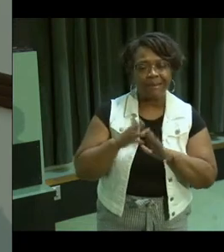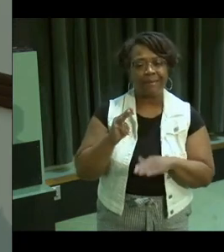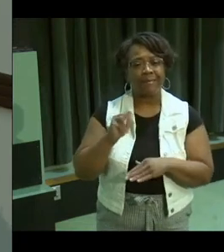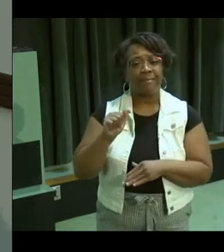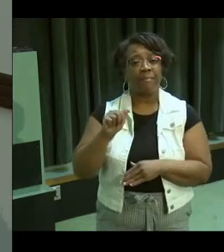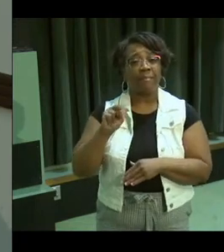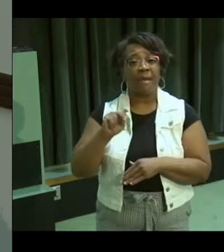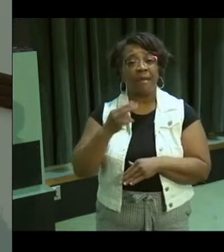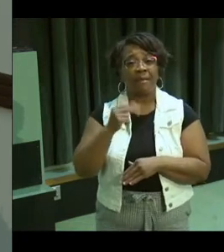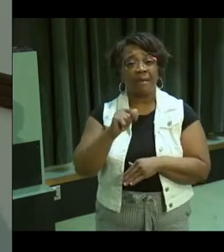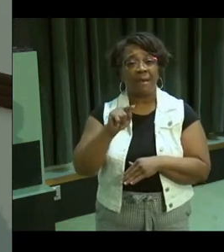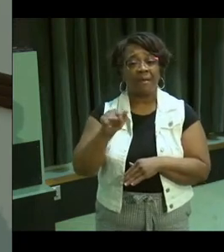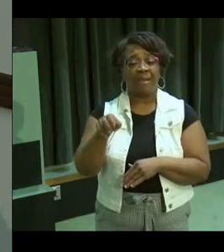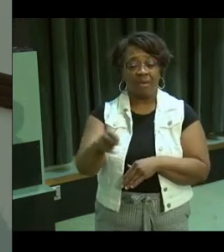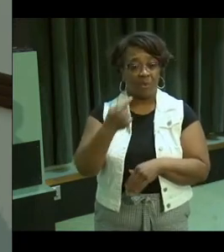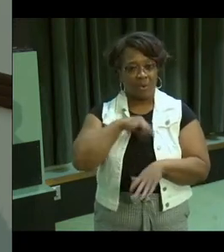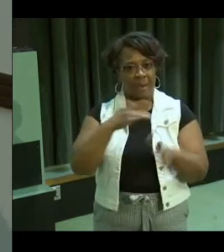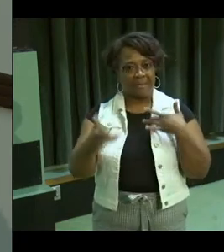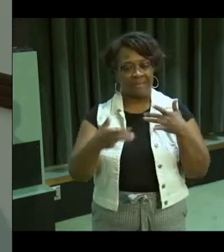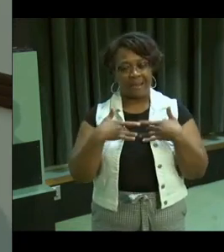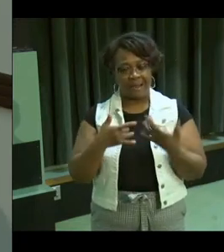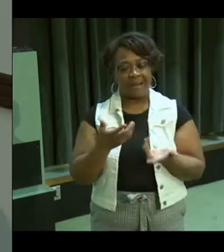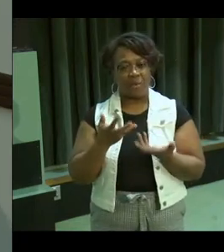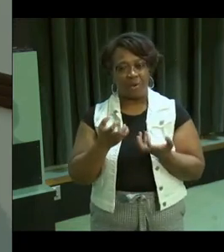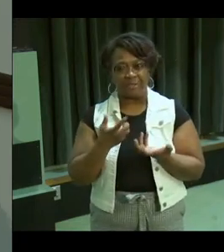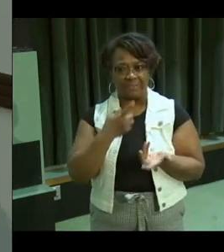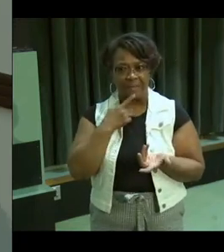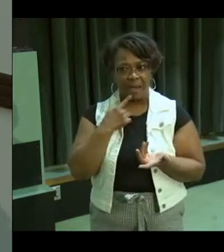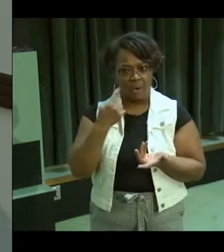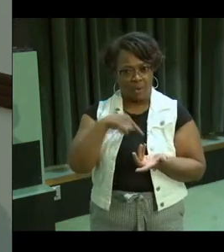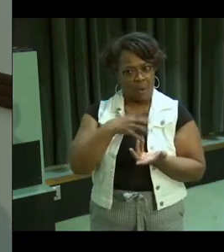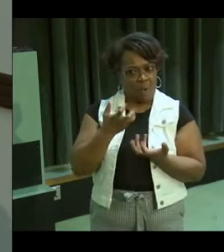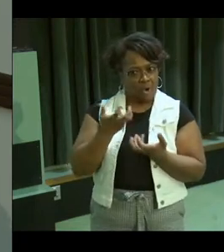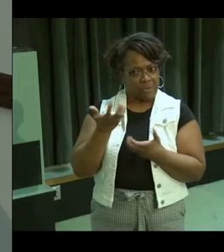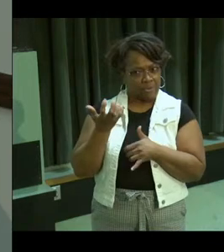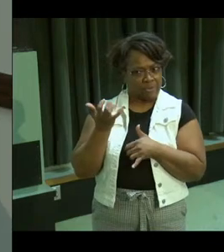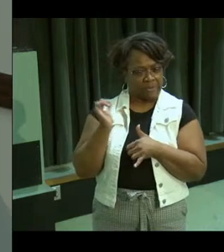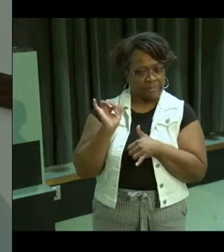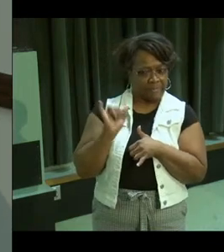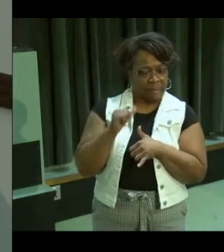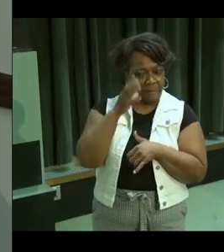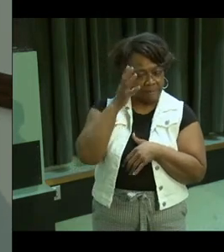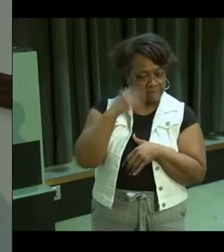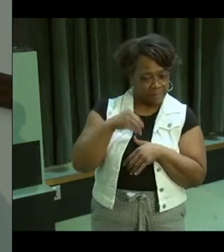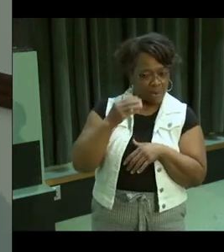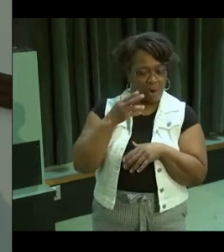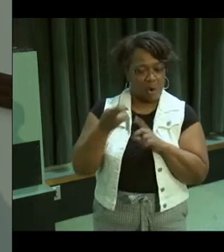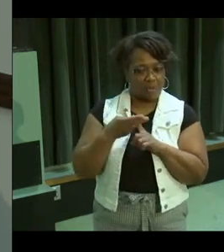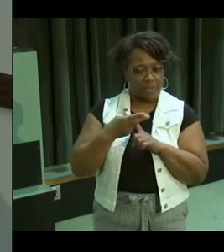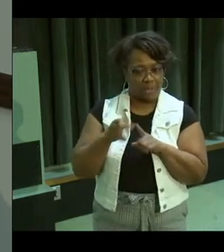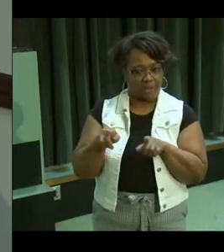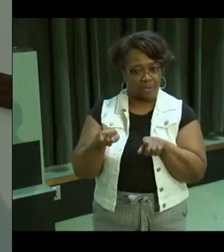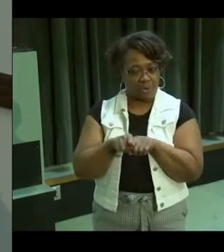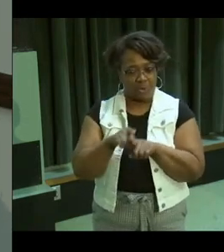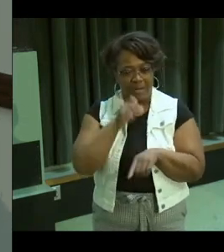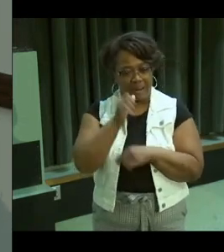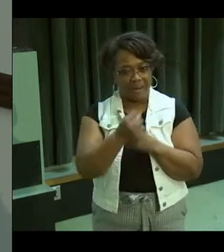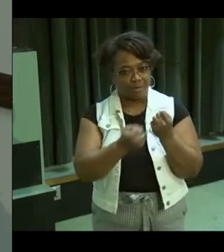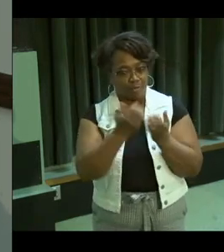like, oh, let's try and get him to allow us to stay at this